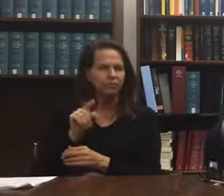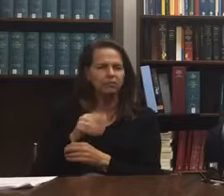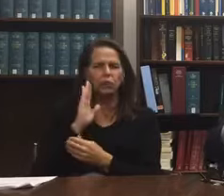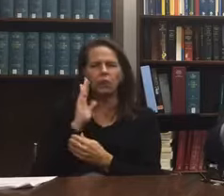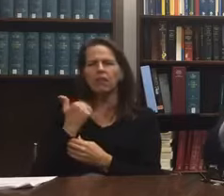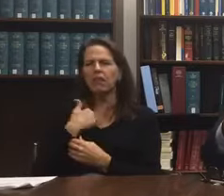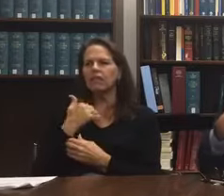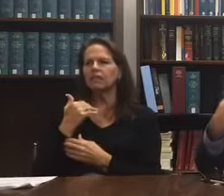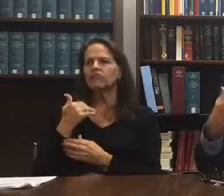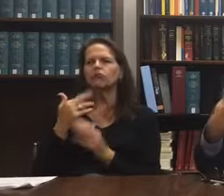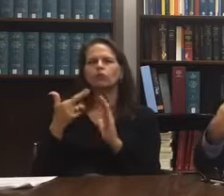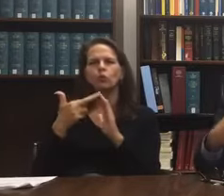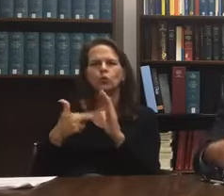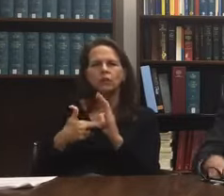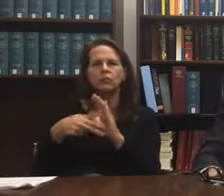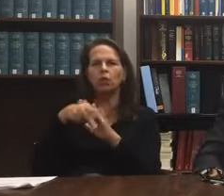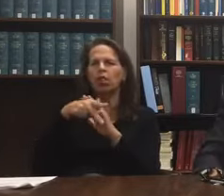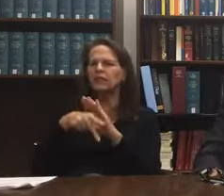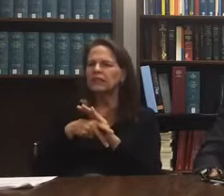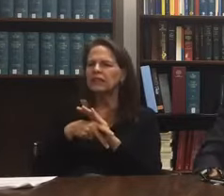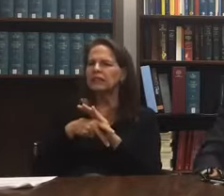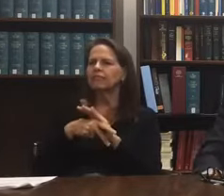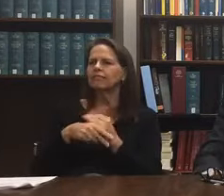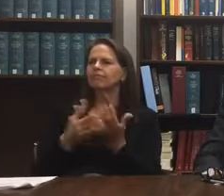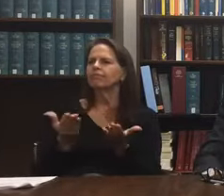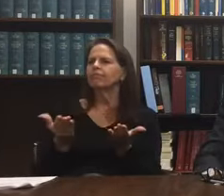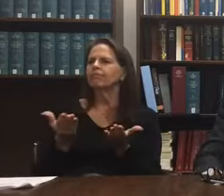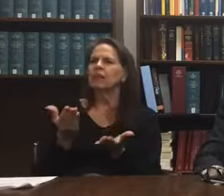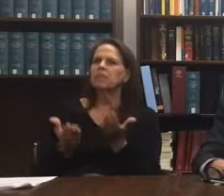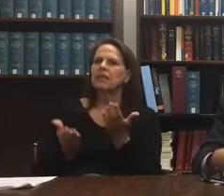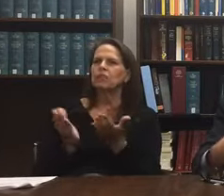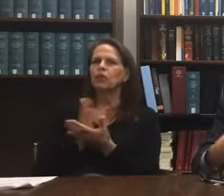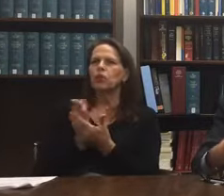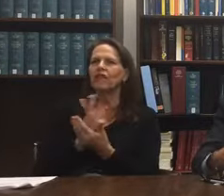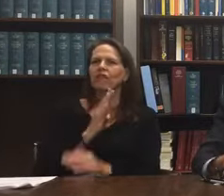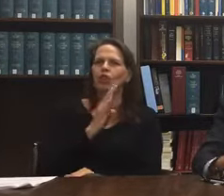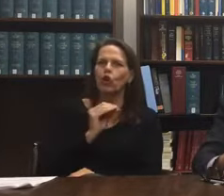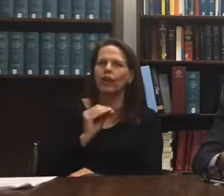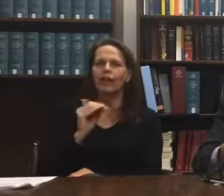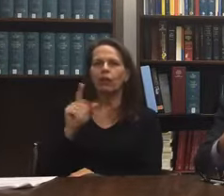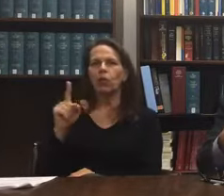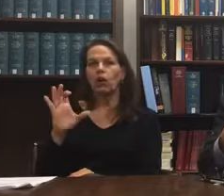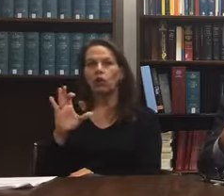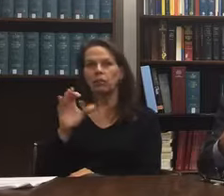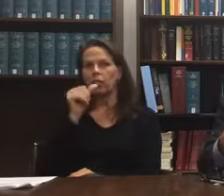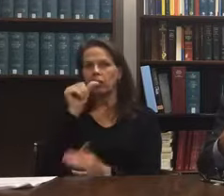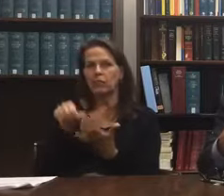policies it could be anywhere from 40 to 100 pages that's their evidence packet